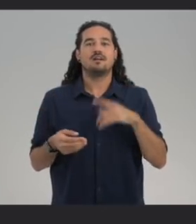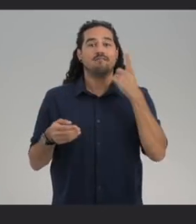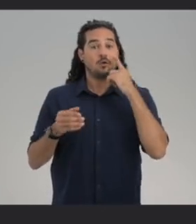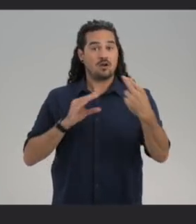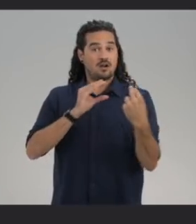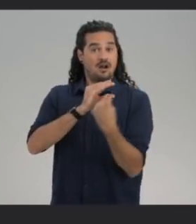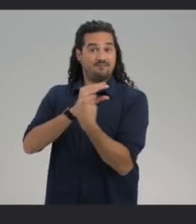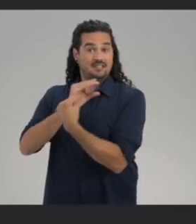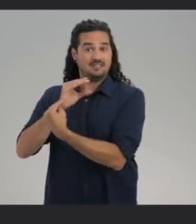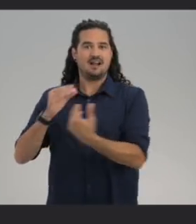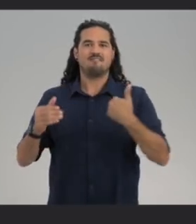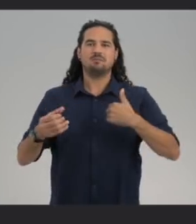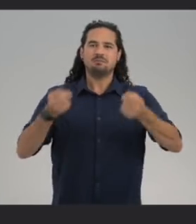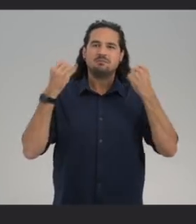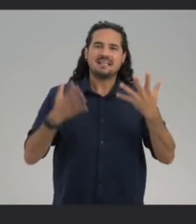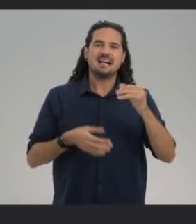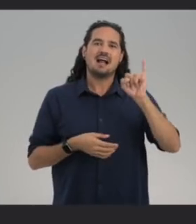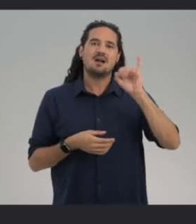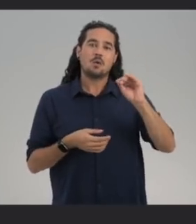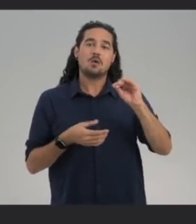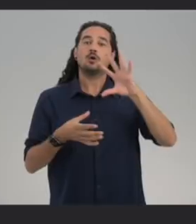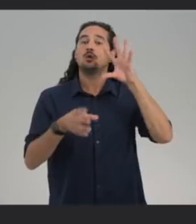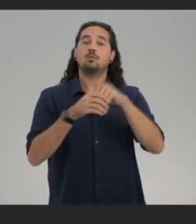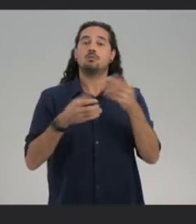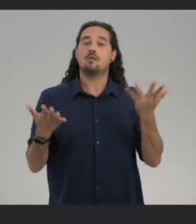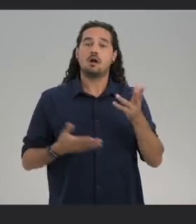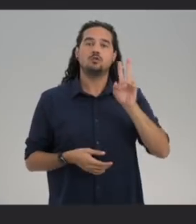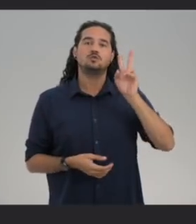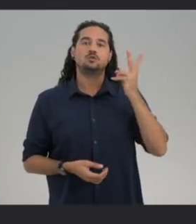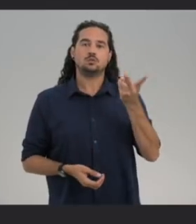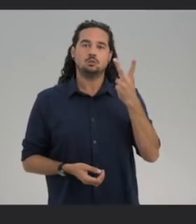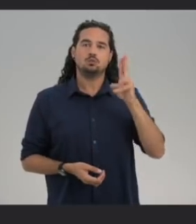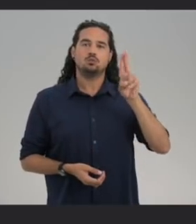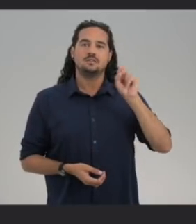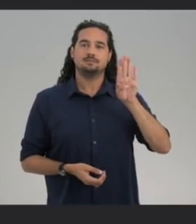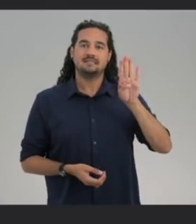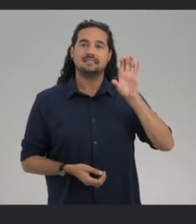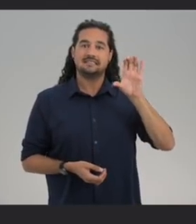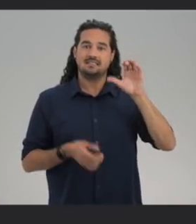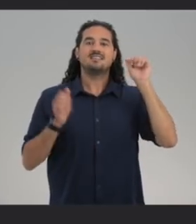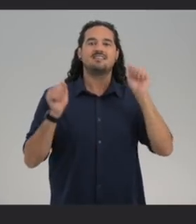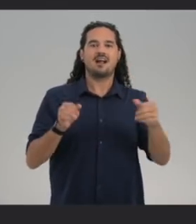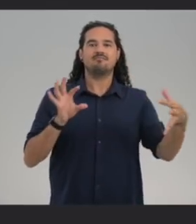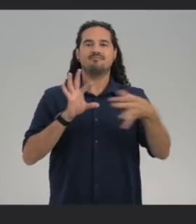including two USB-C ports that now support both Thunderbolt and USB 4